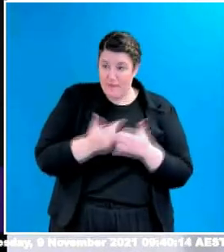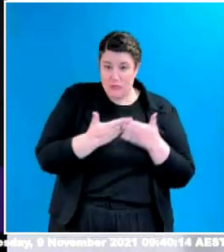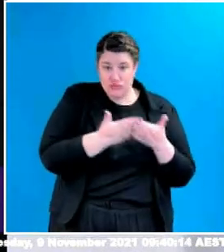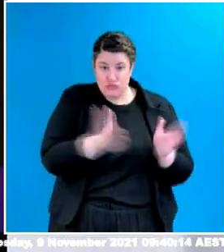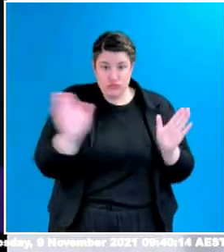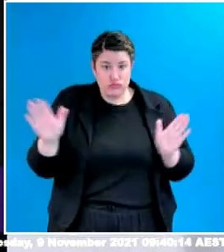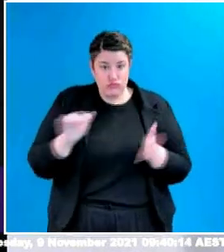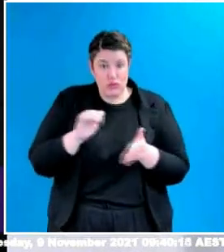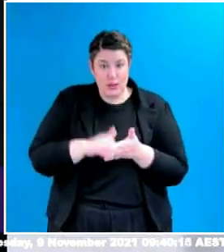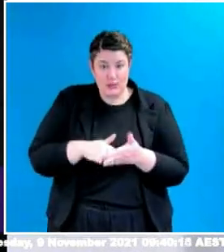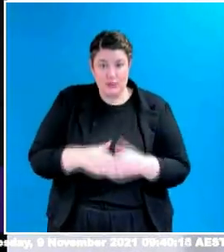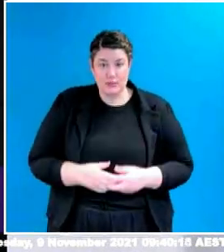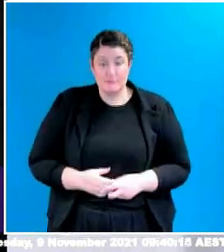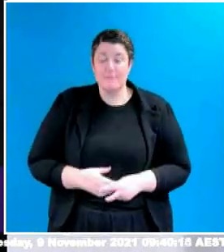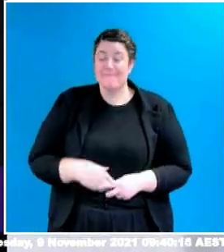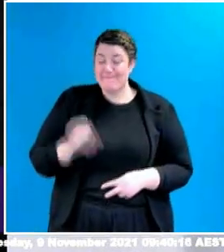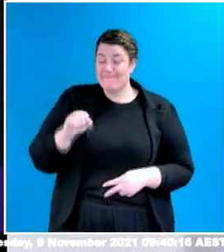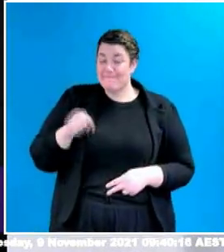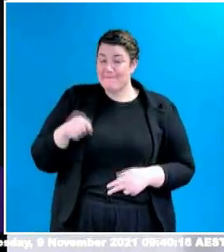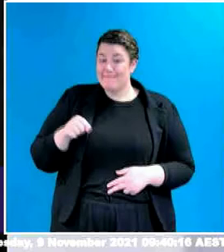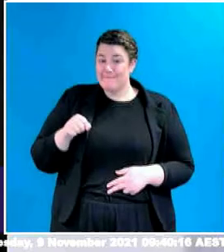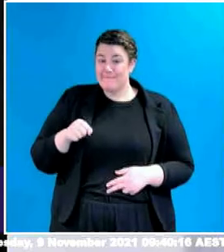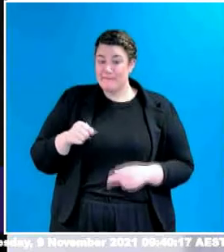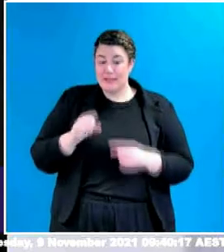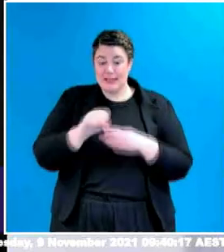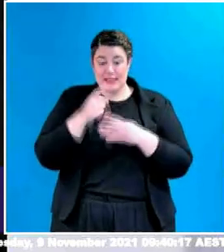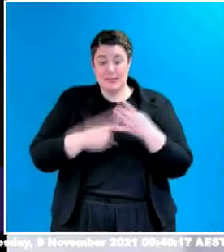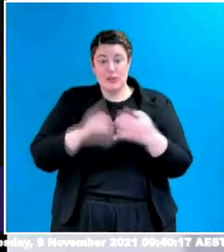No, the Discrimination Act, as you are aware, operates with the